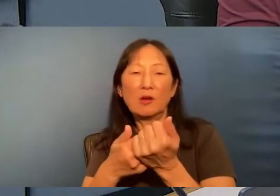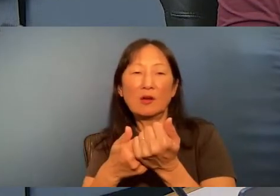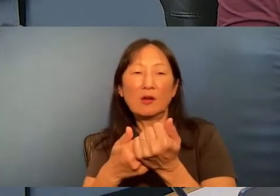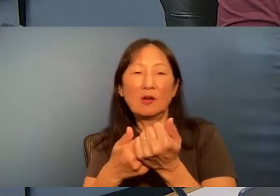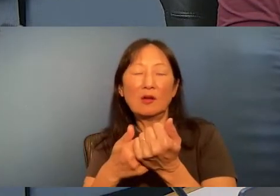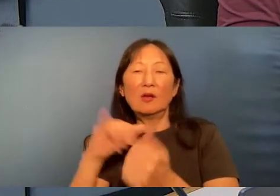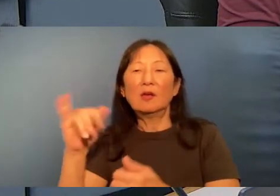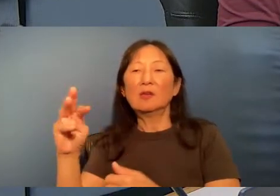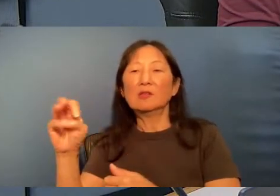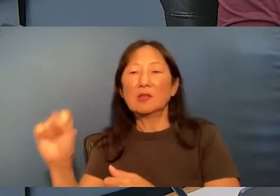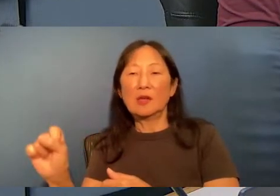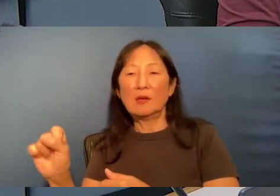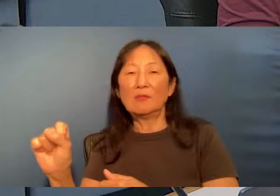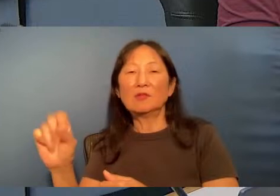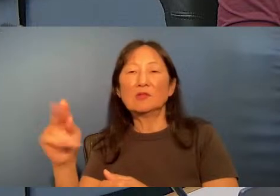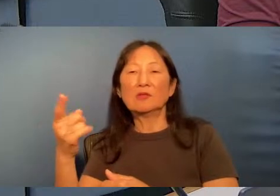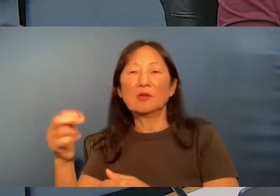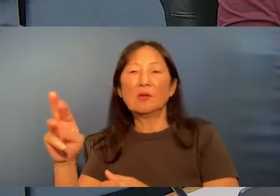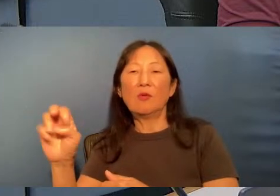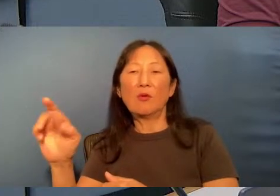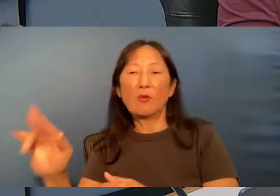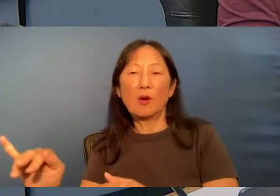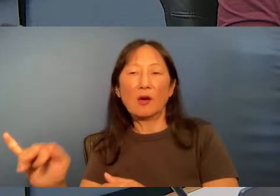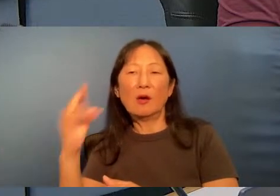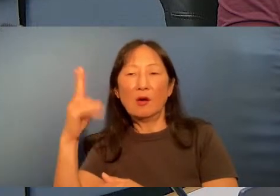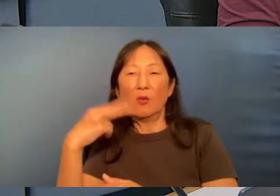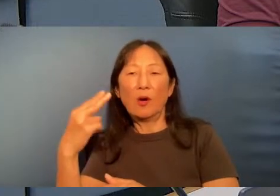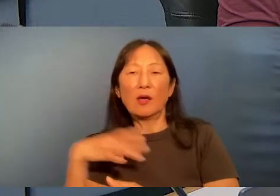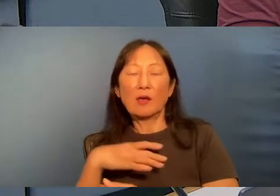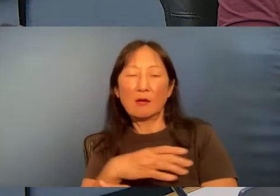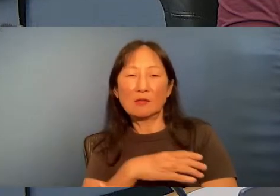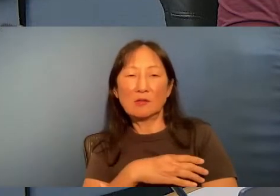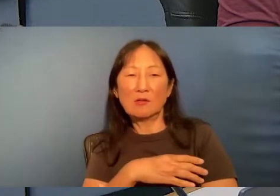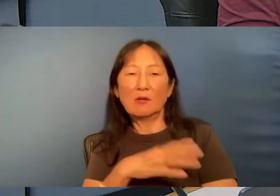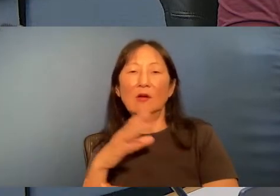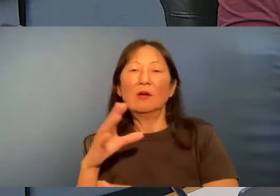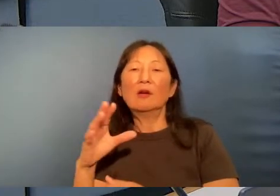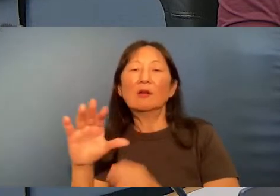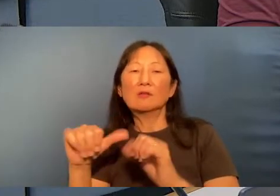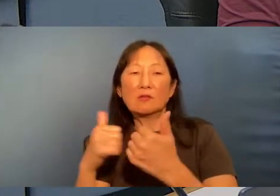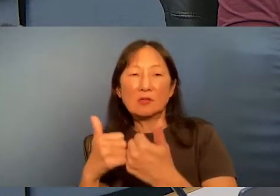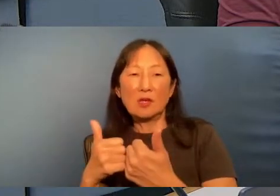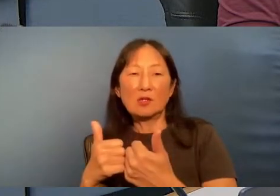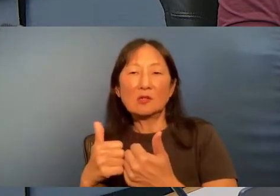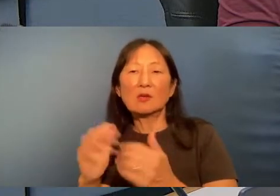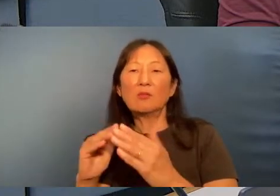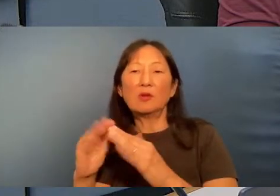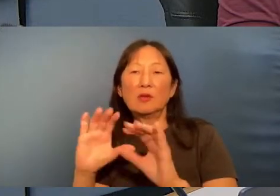and Ano Hawaii Council of Community Associations in support.